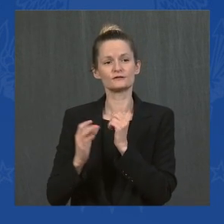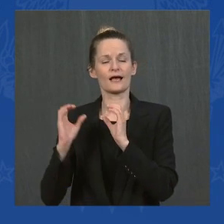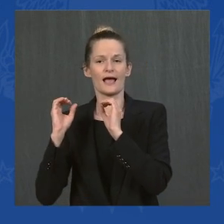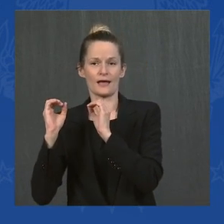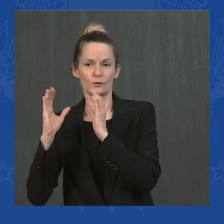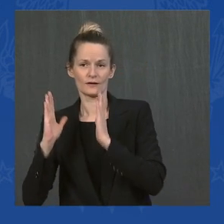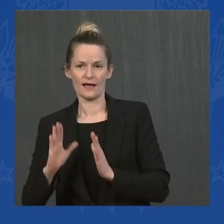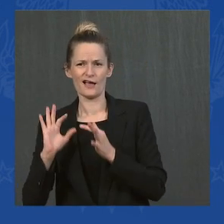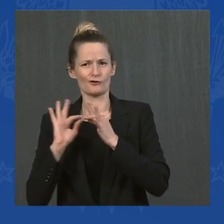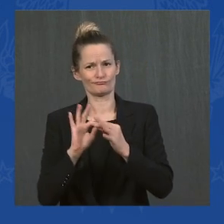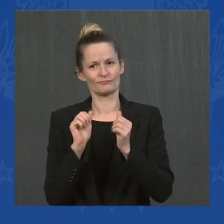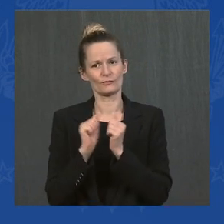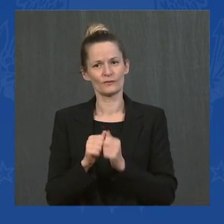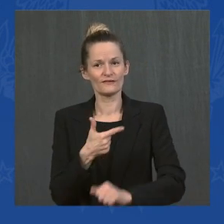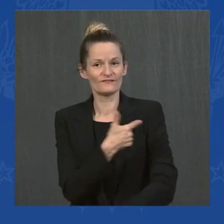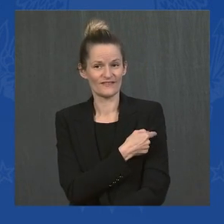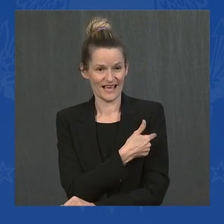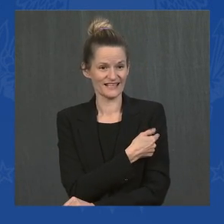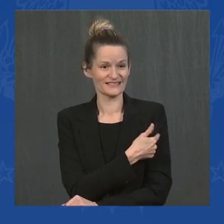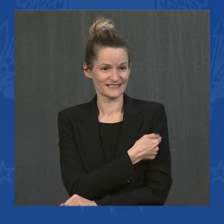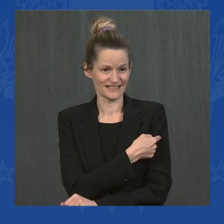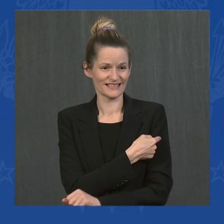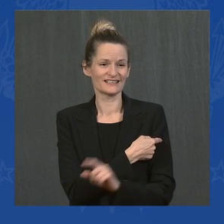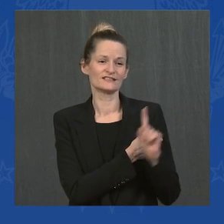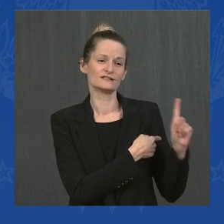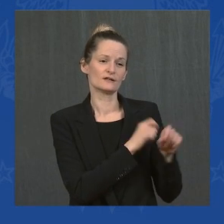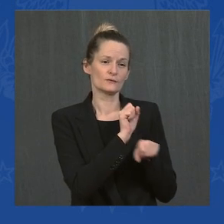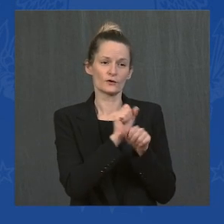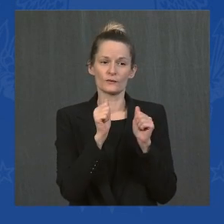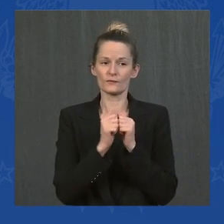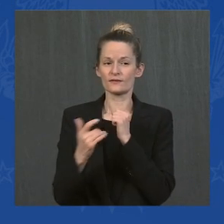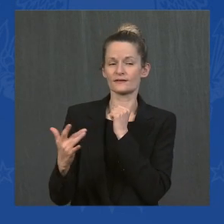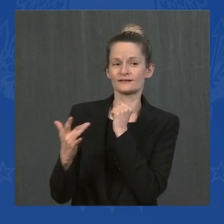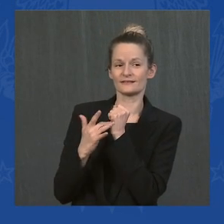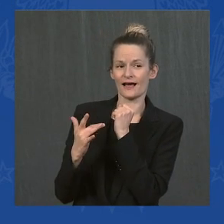She's a pharmacy tech at Safeway UFC Local 99 member.